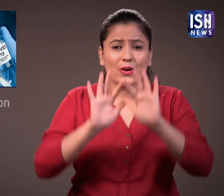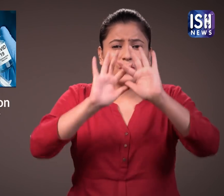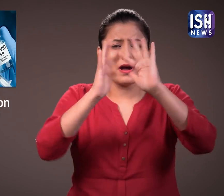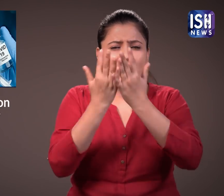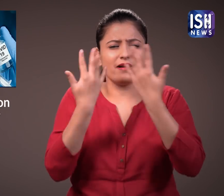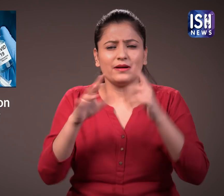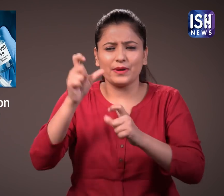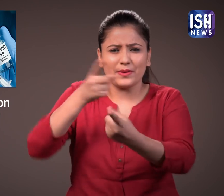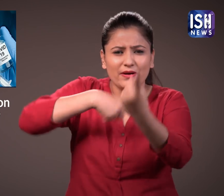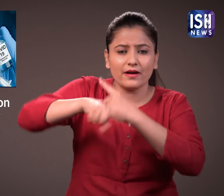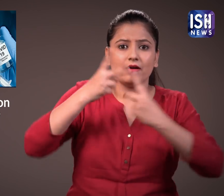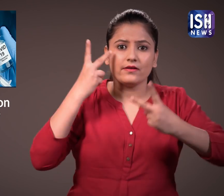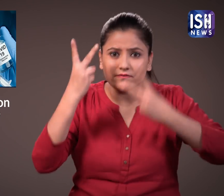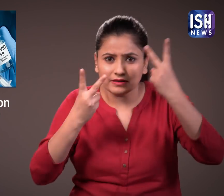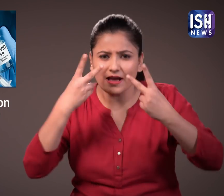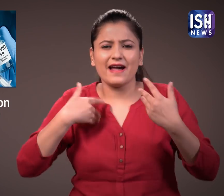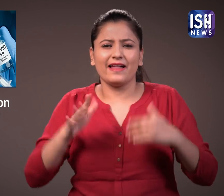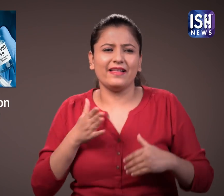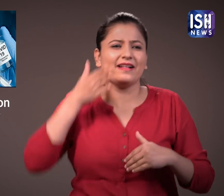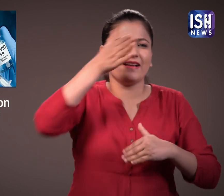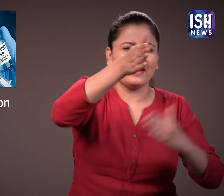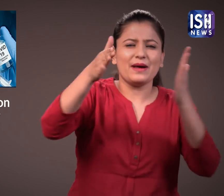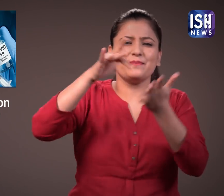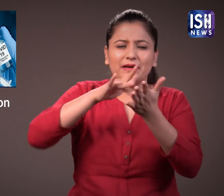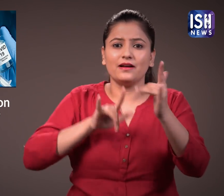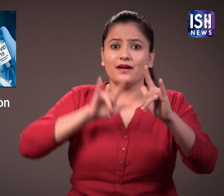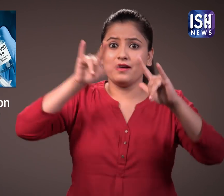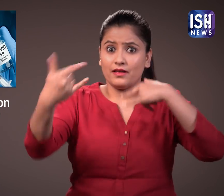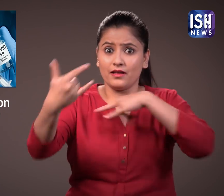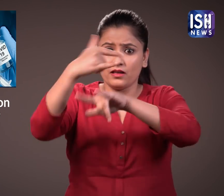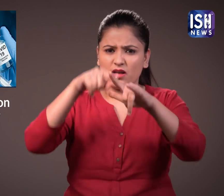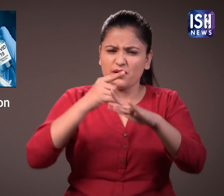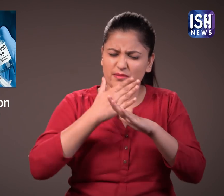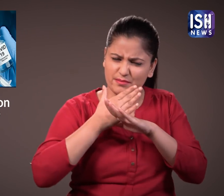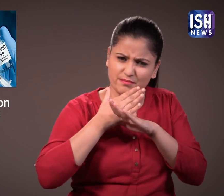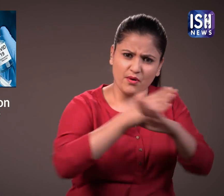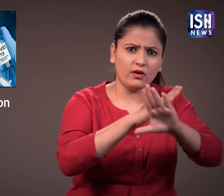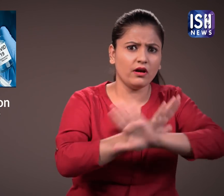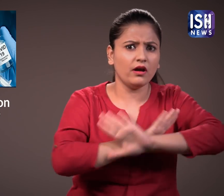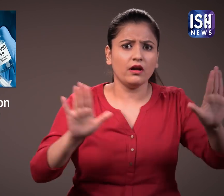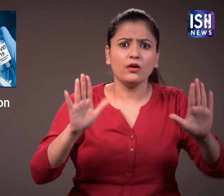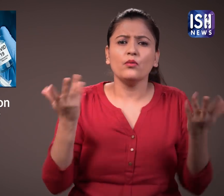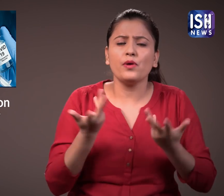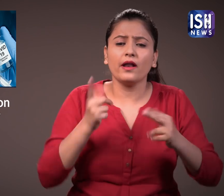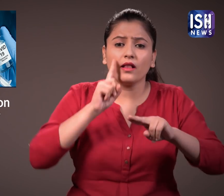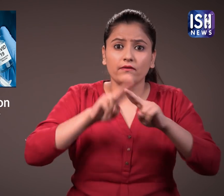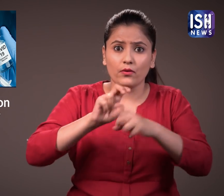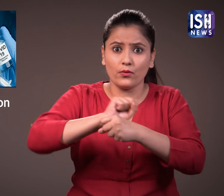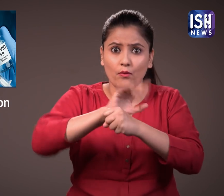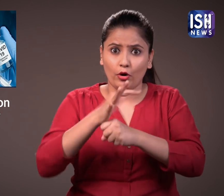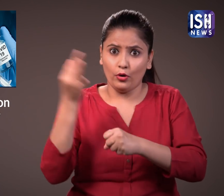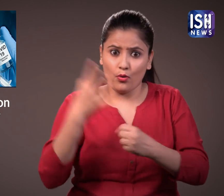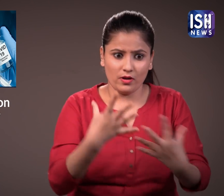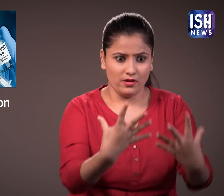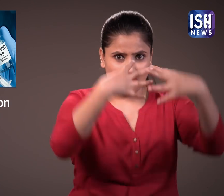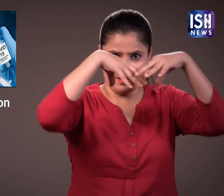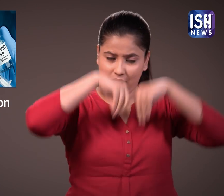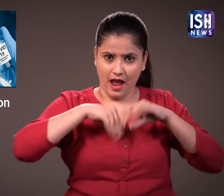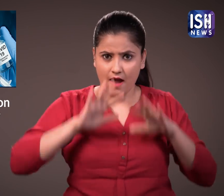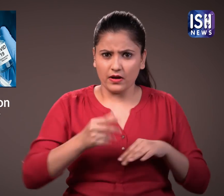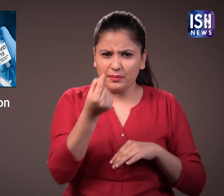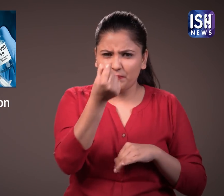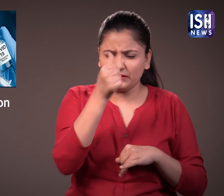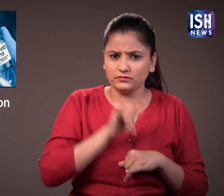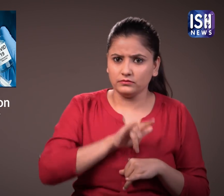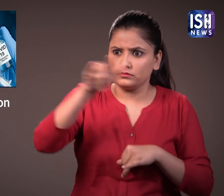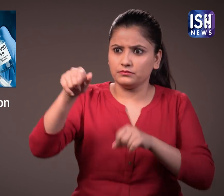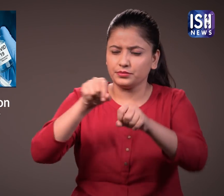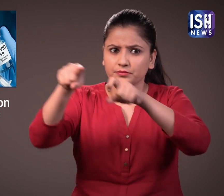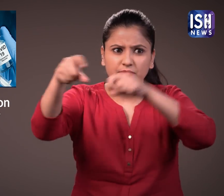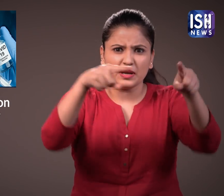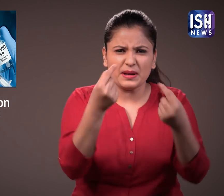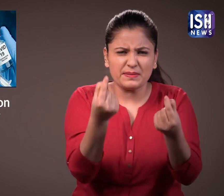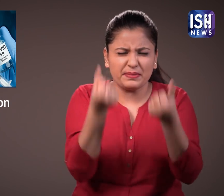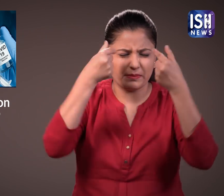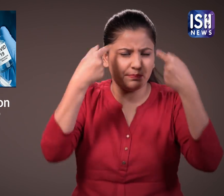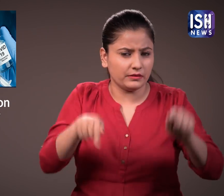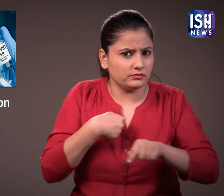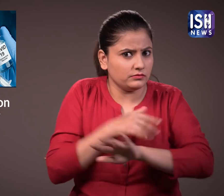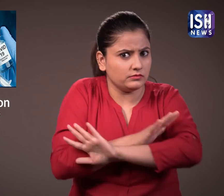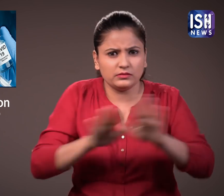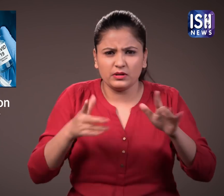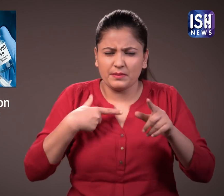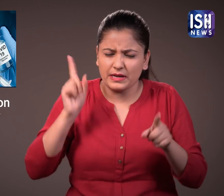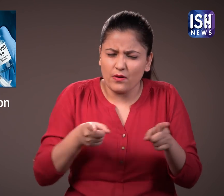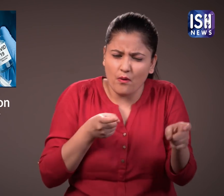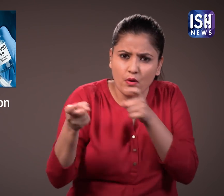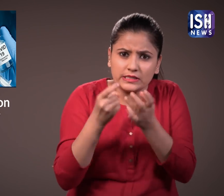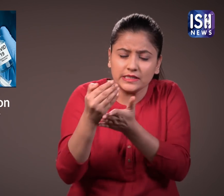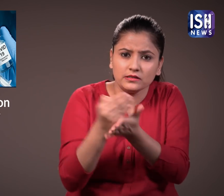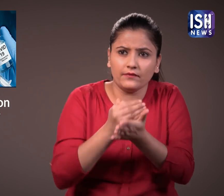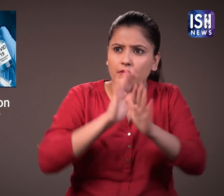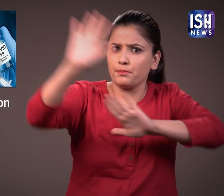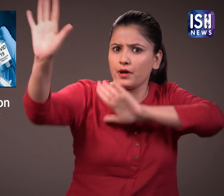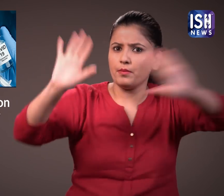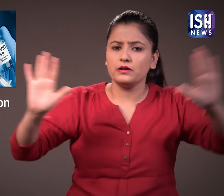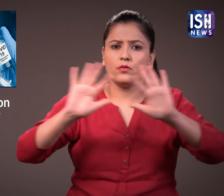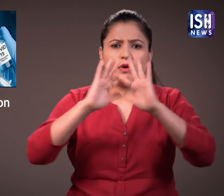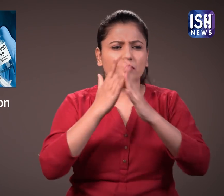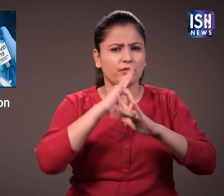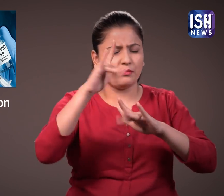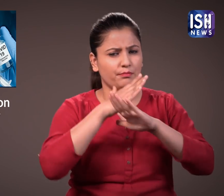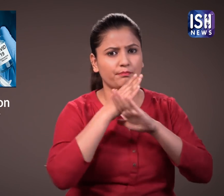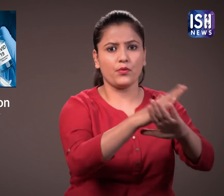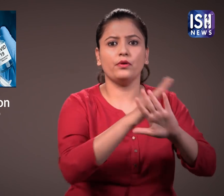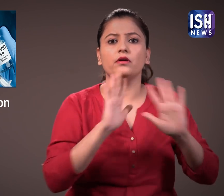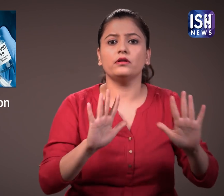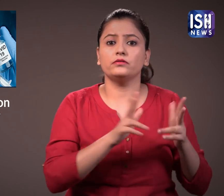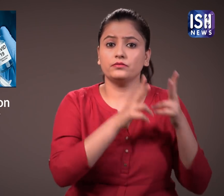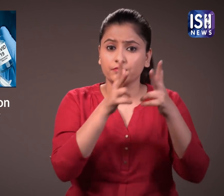Travel restrictions have been imposed across the country to contain the spread of the virus.